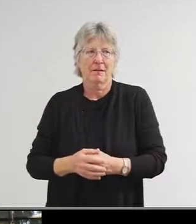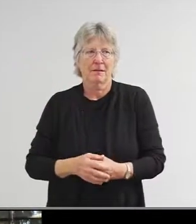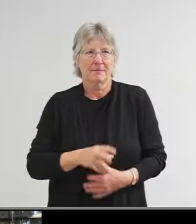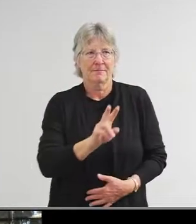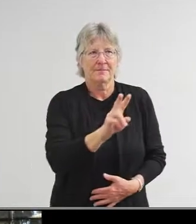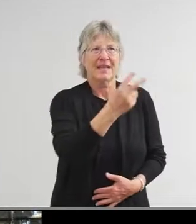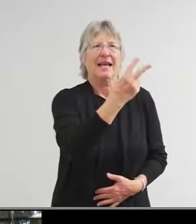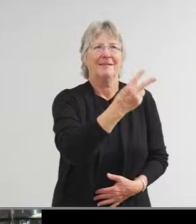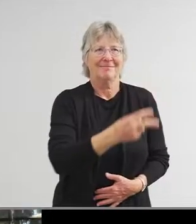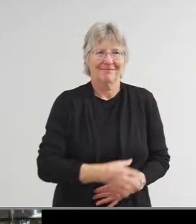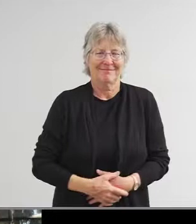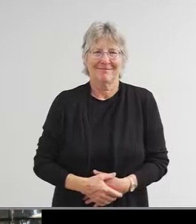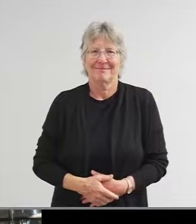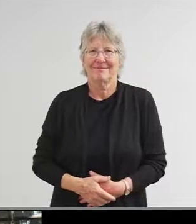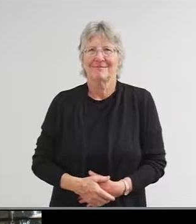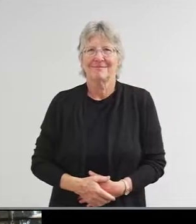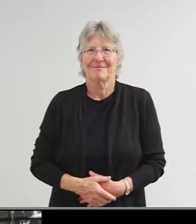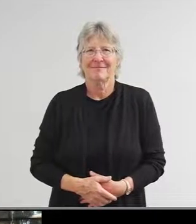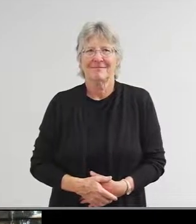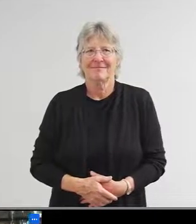Second. Discussion.